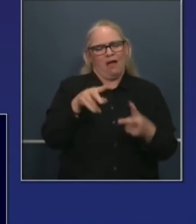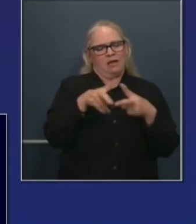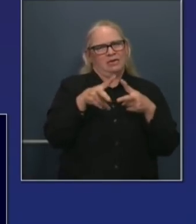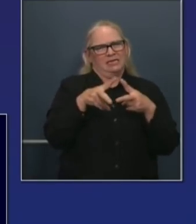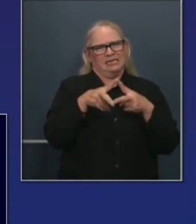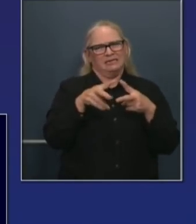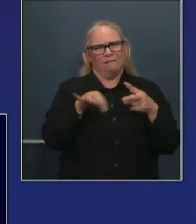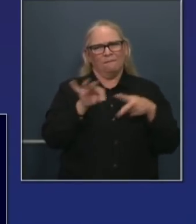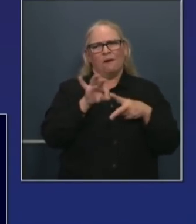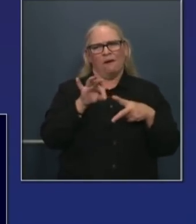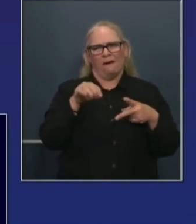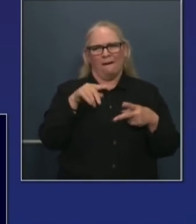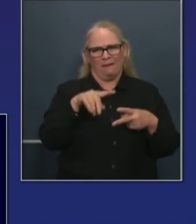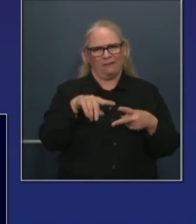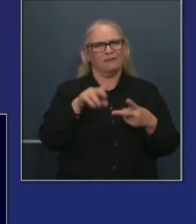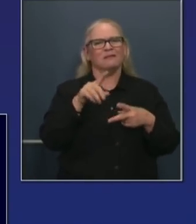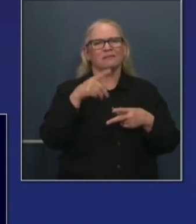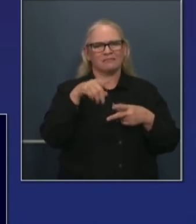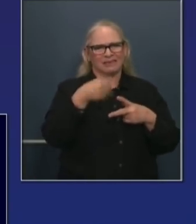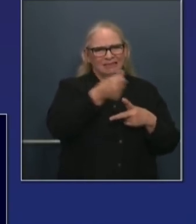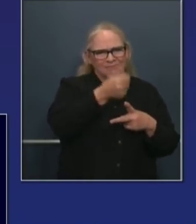THAT'S WHY THE WORKERS COMP IS